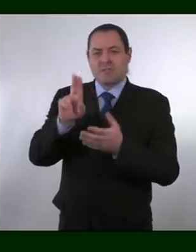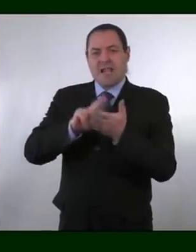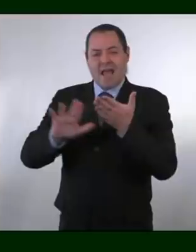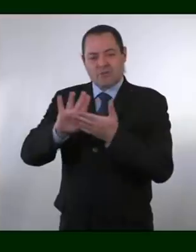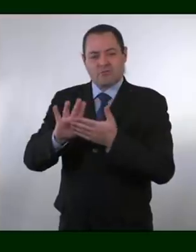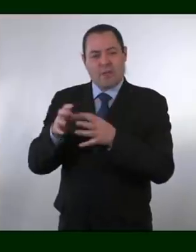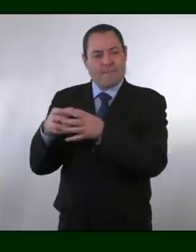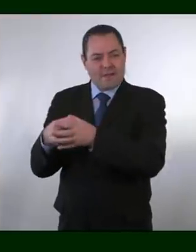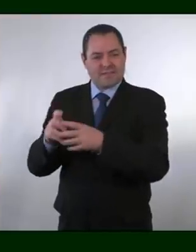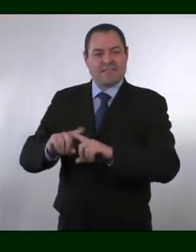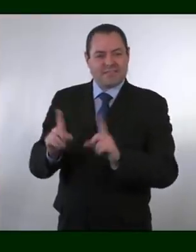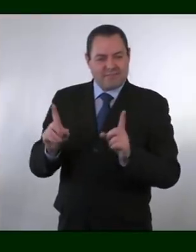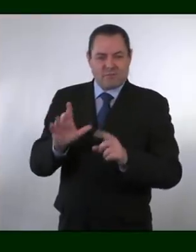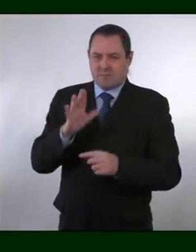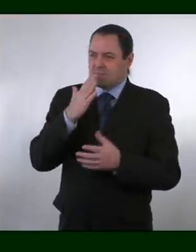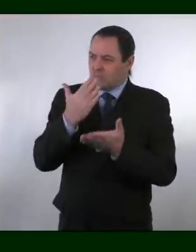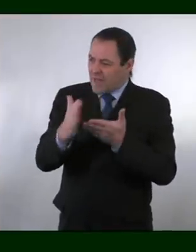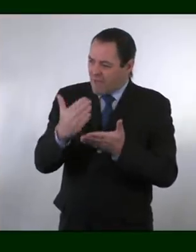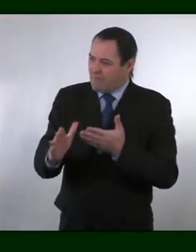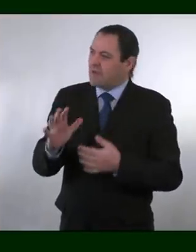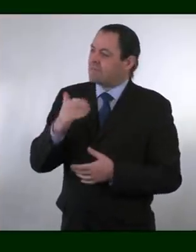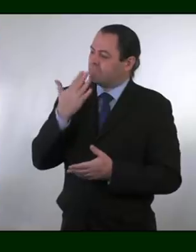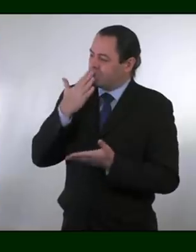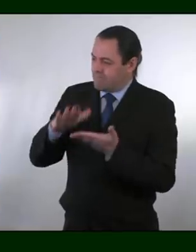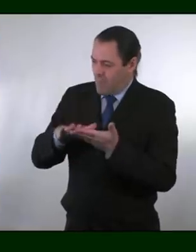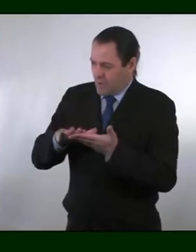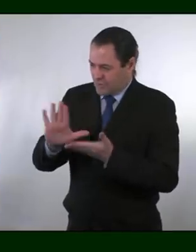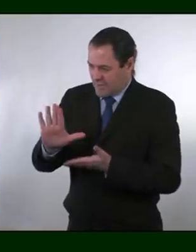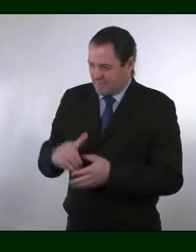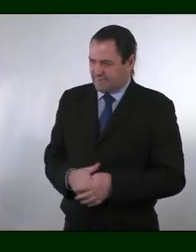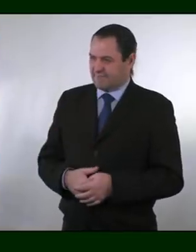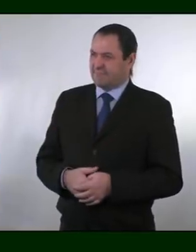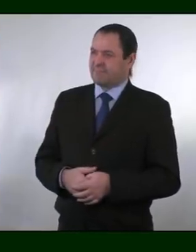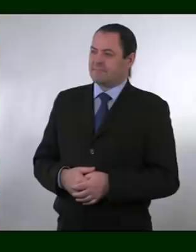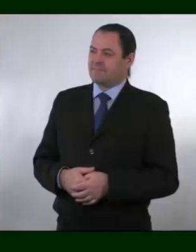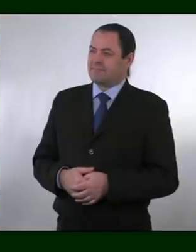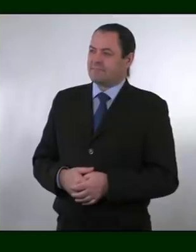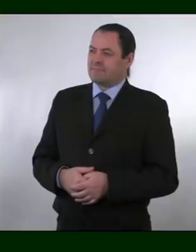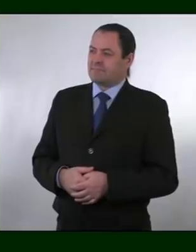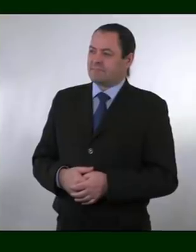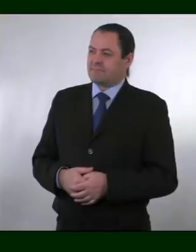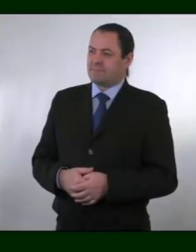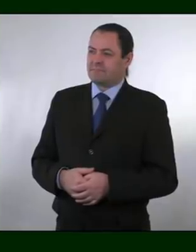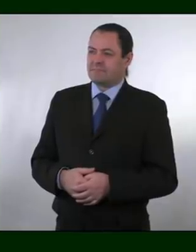the phones will be ringing long and hard. >>The Prime Minister Mr Speaker, I am so sorry. They are national but not nationalist;